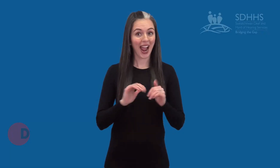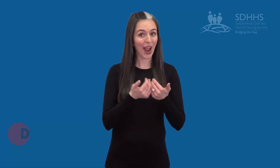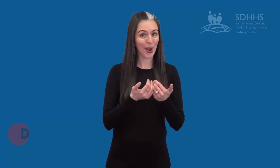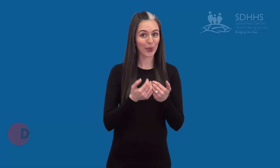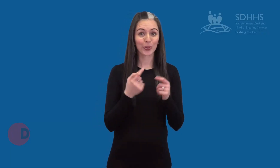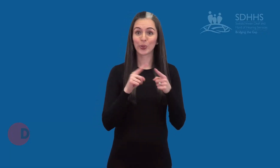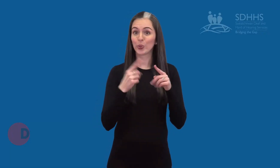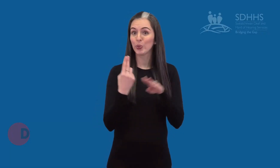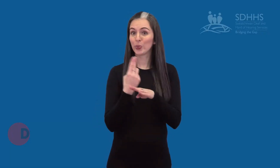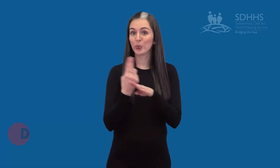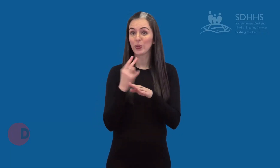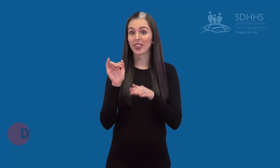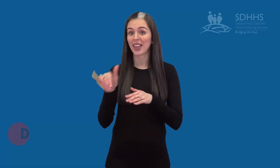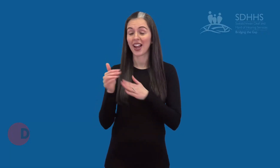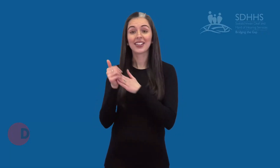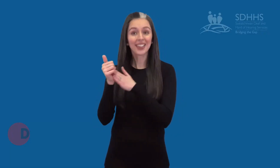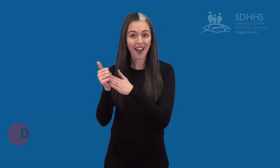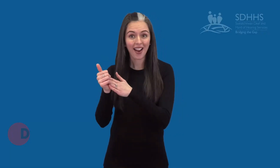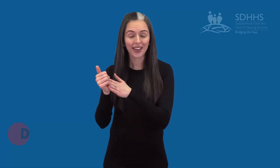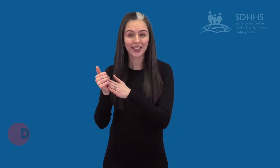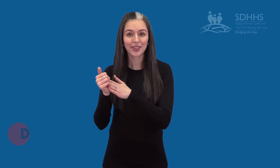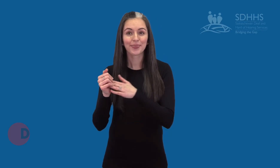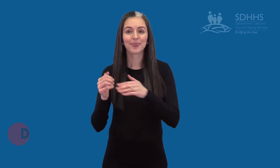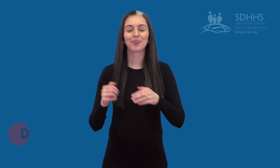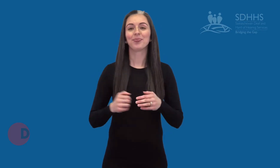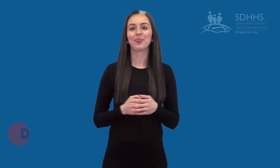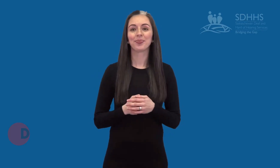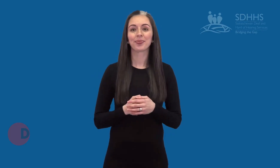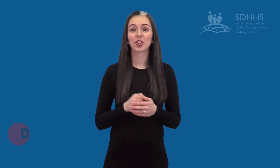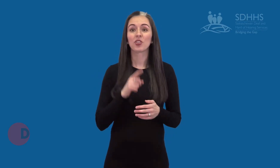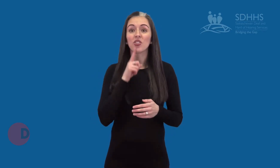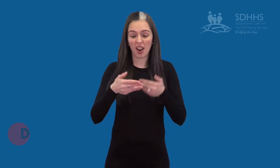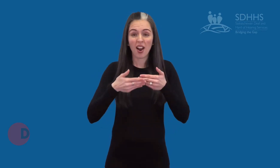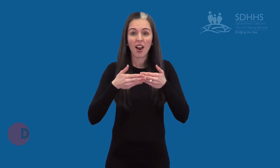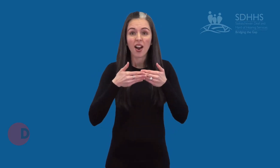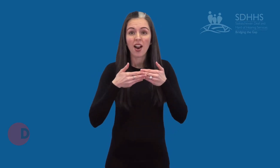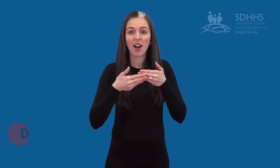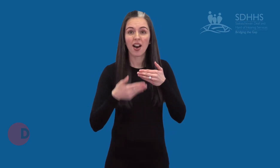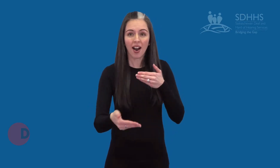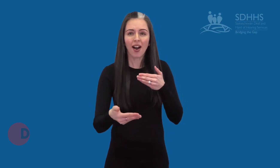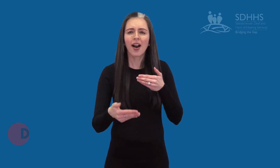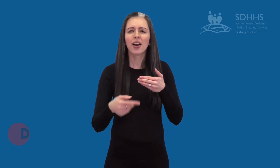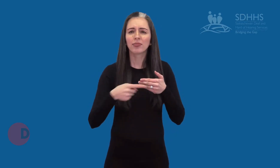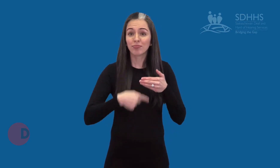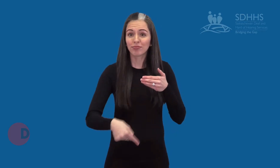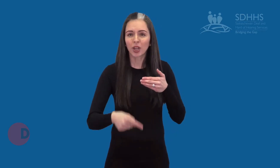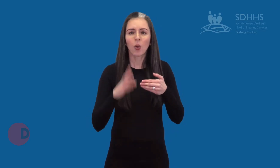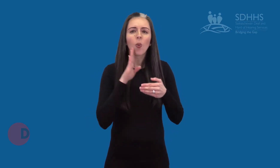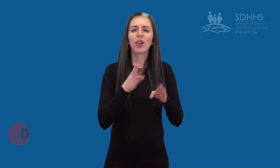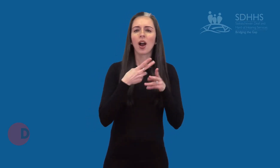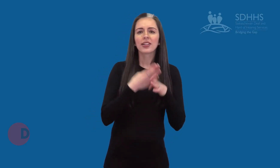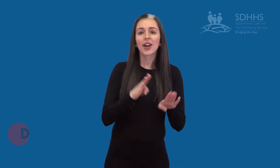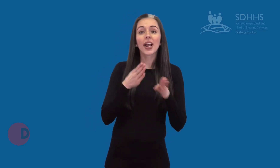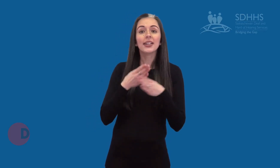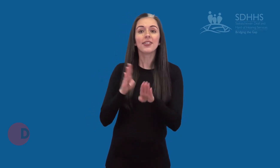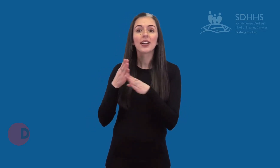This guide is divided into a series of topics that will be